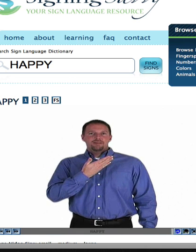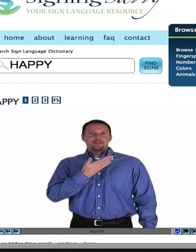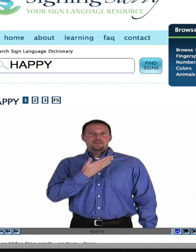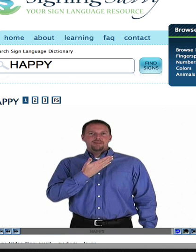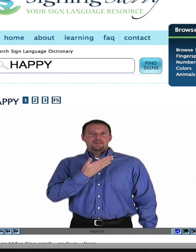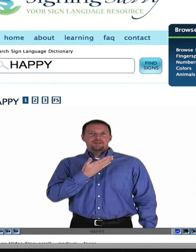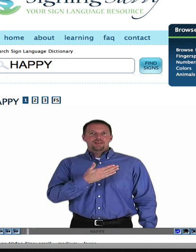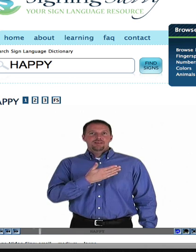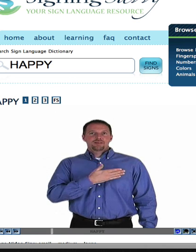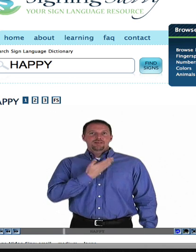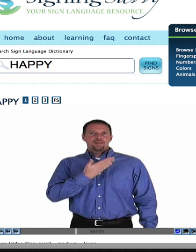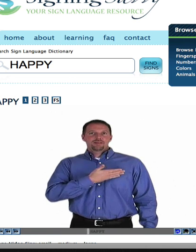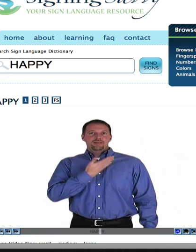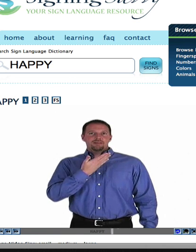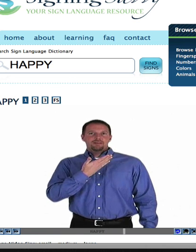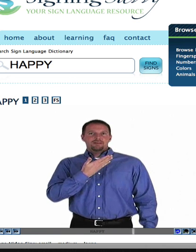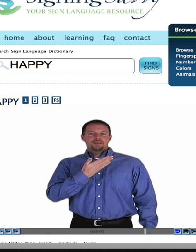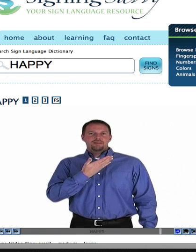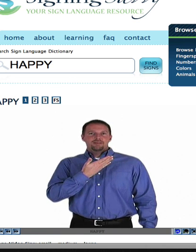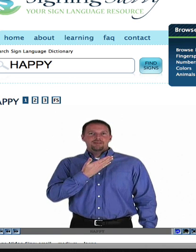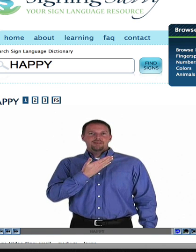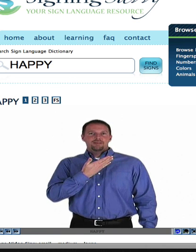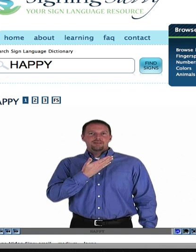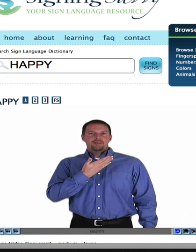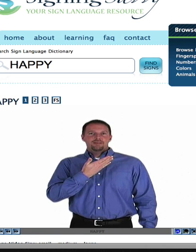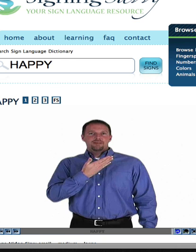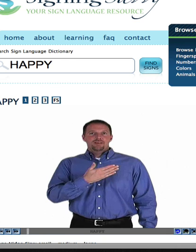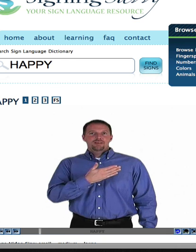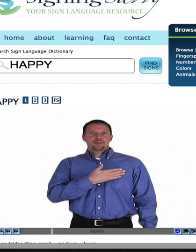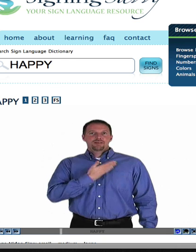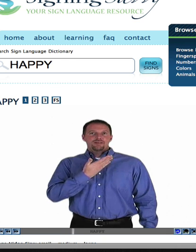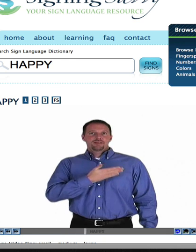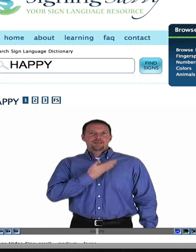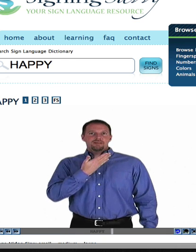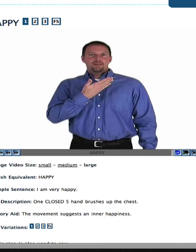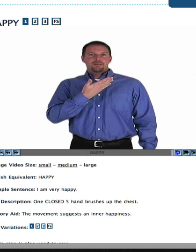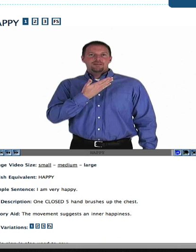The last button is the PRINT button. The print feature is explained in another video.